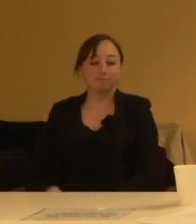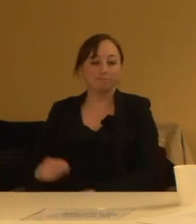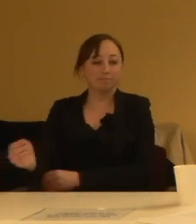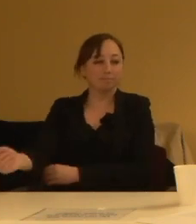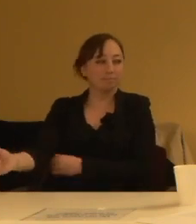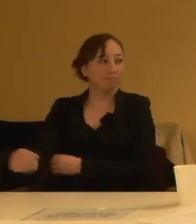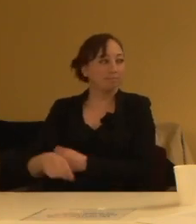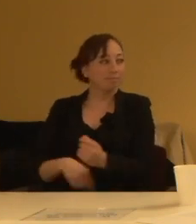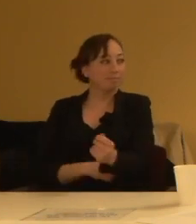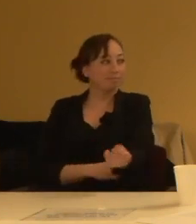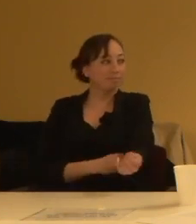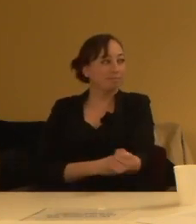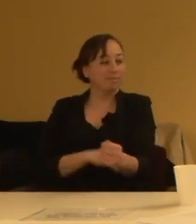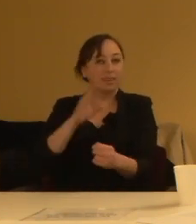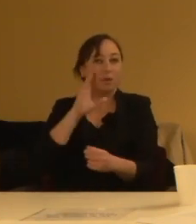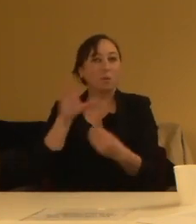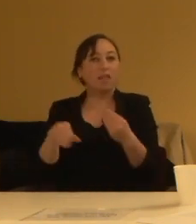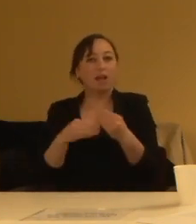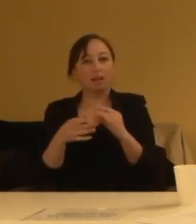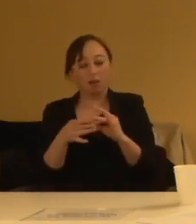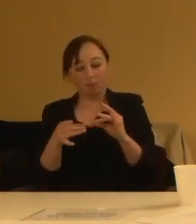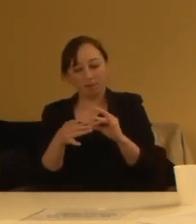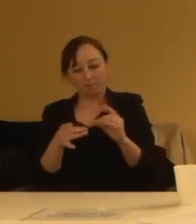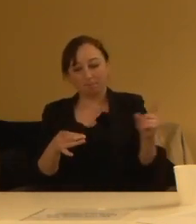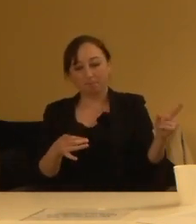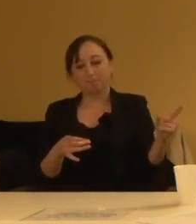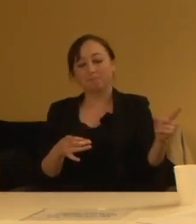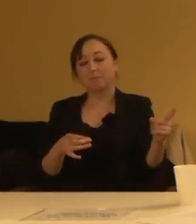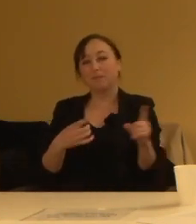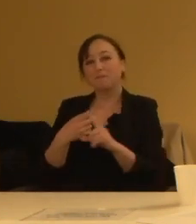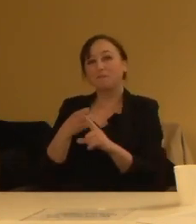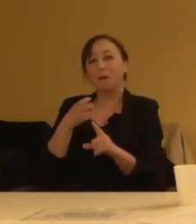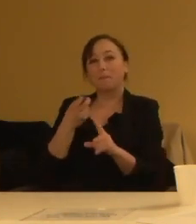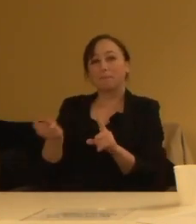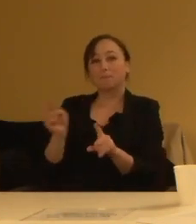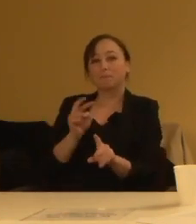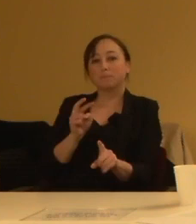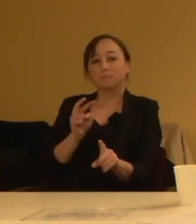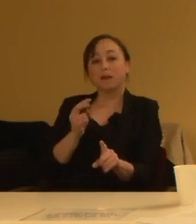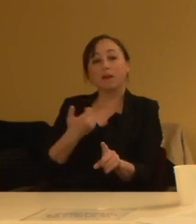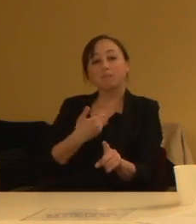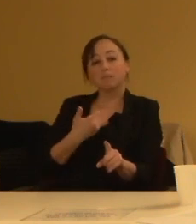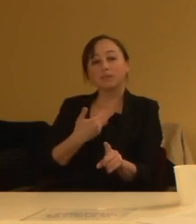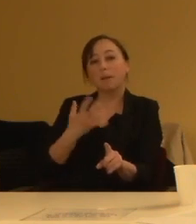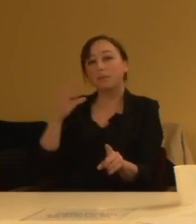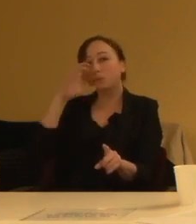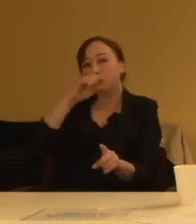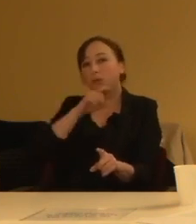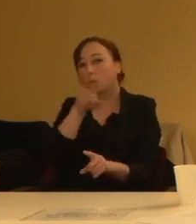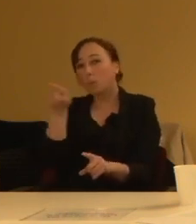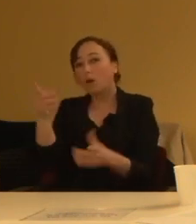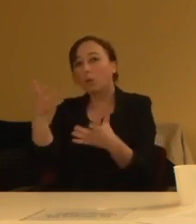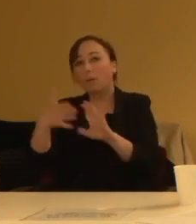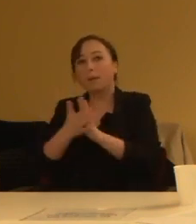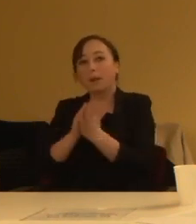I'll just add to that to say that from the perspective of a potential, you know, I'm assuming people listening to this want to be dramaturges or whatever.